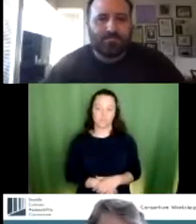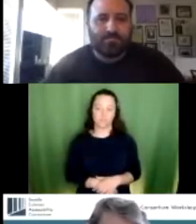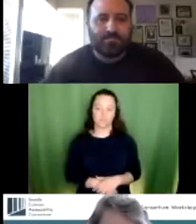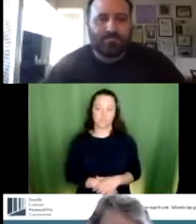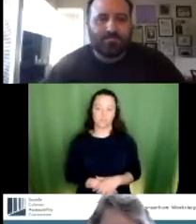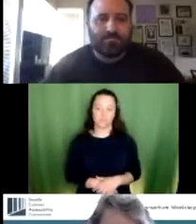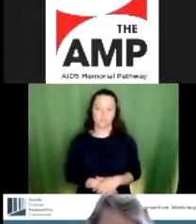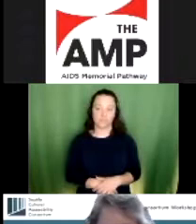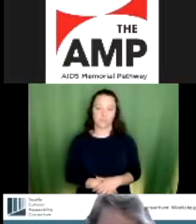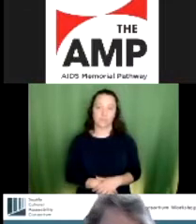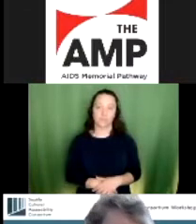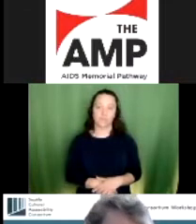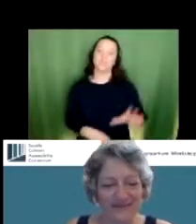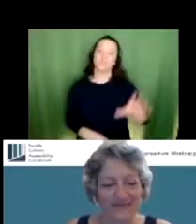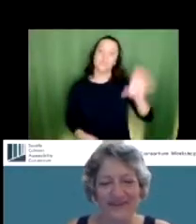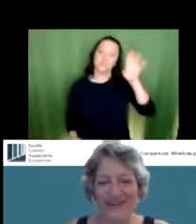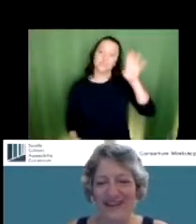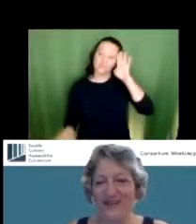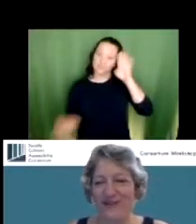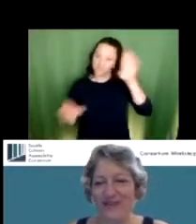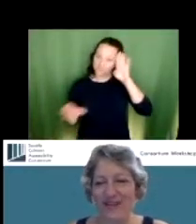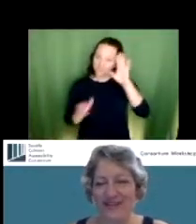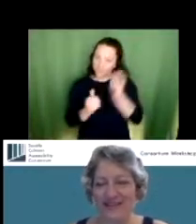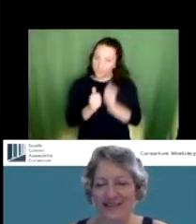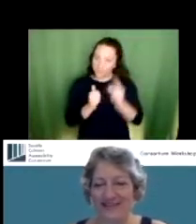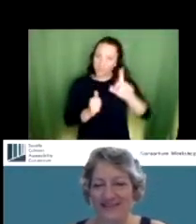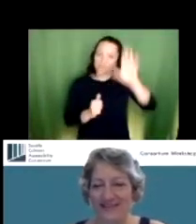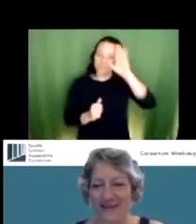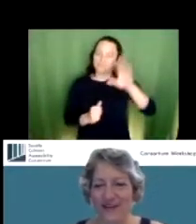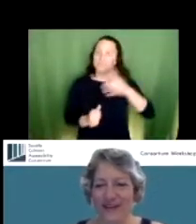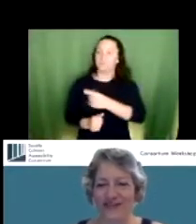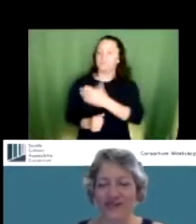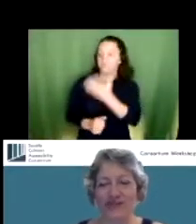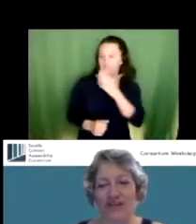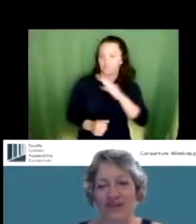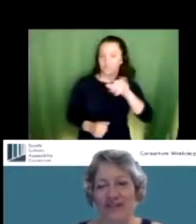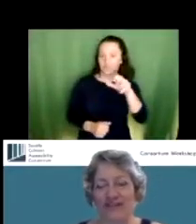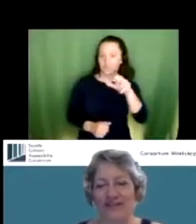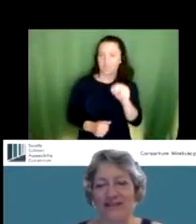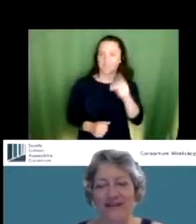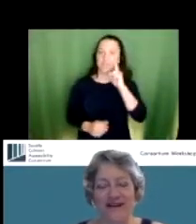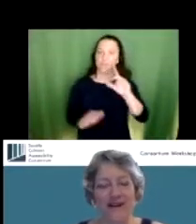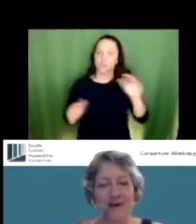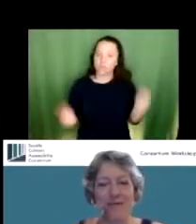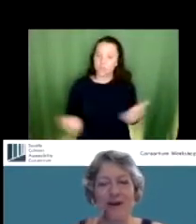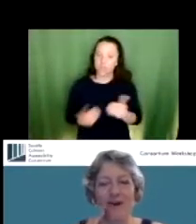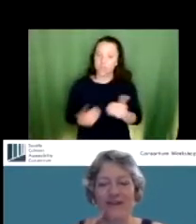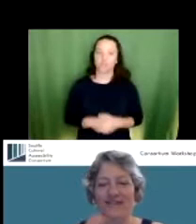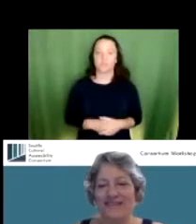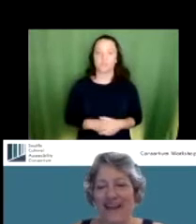Hello everyone. Thank you, Jason for that introduction. I want to say